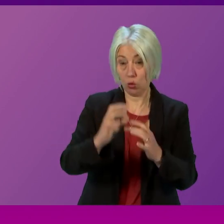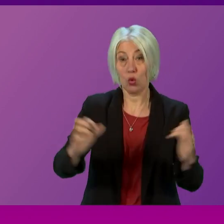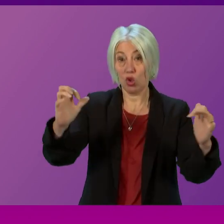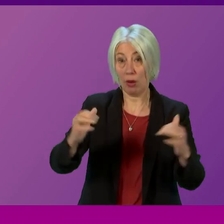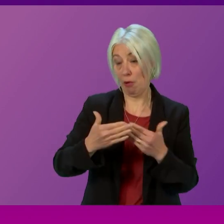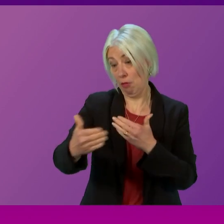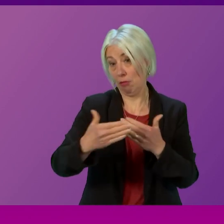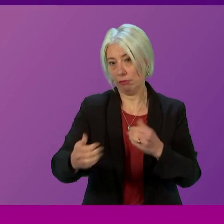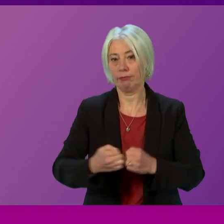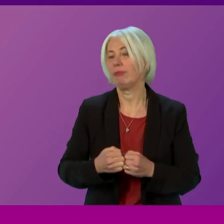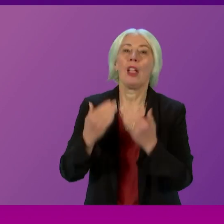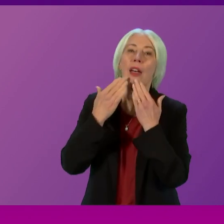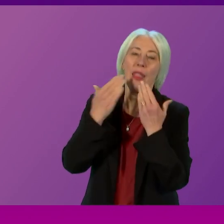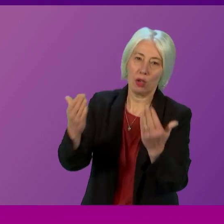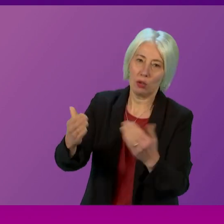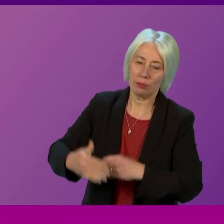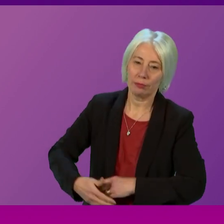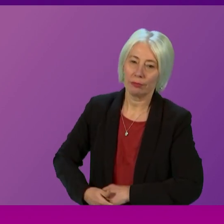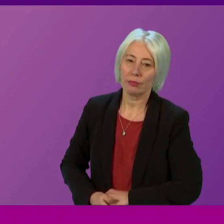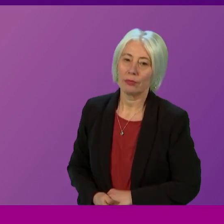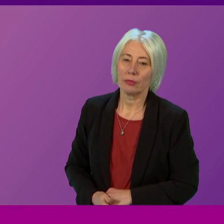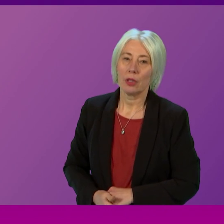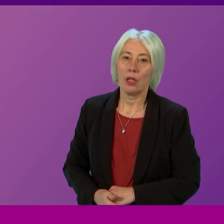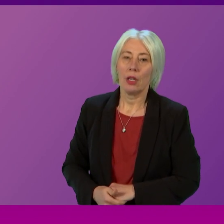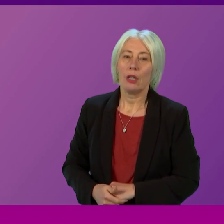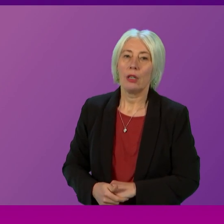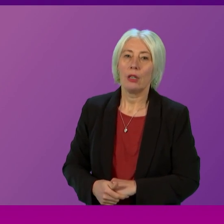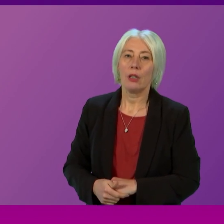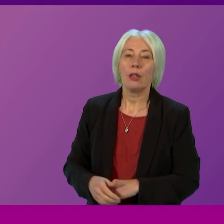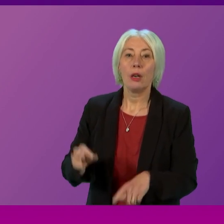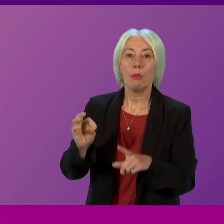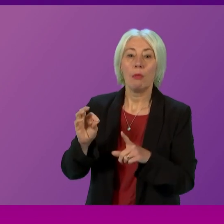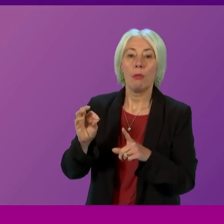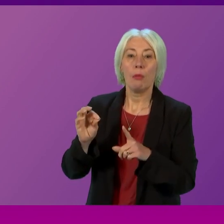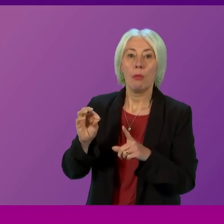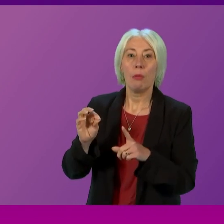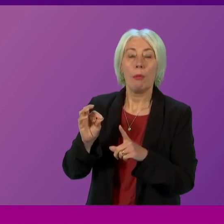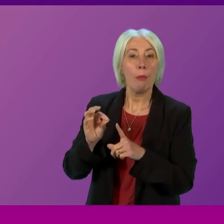On a point of order, Presiding Officer.